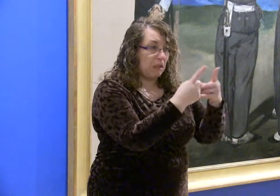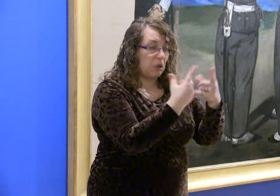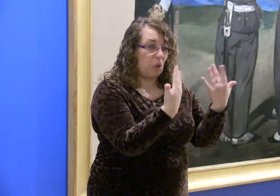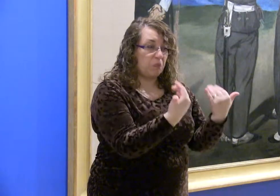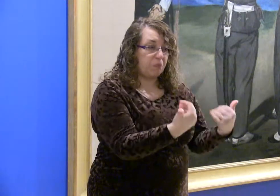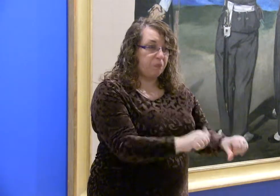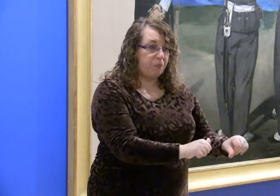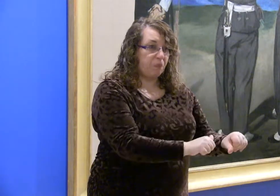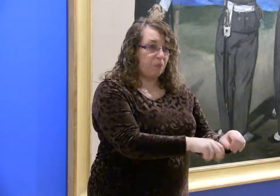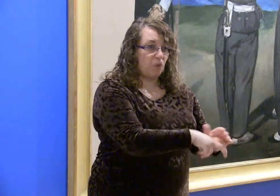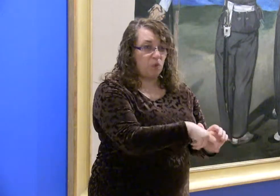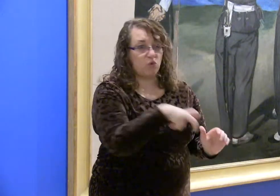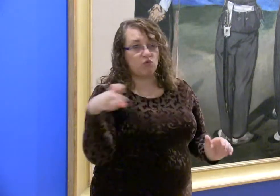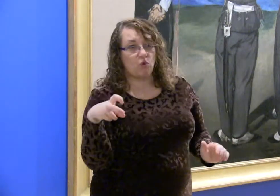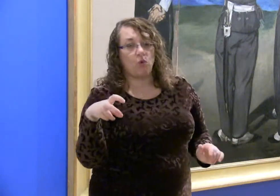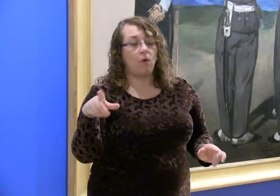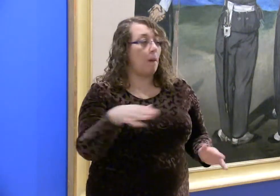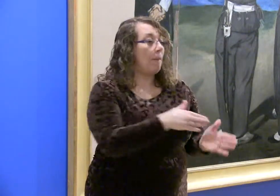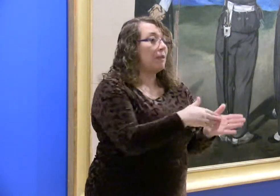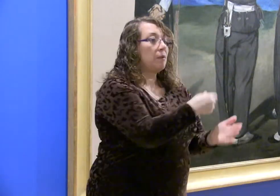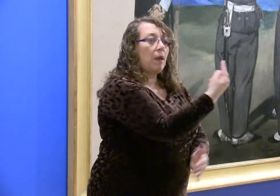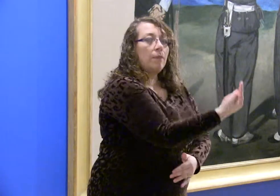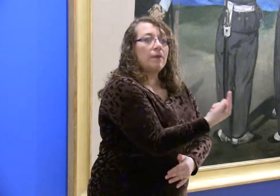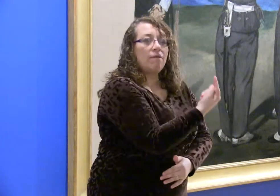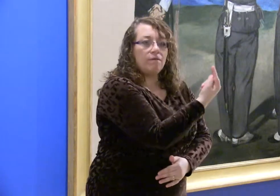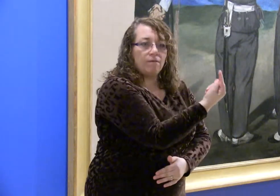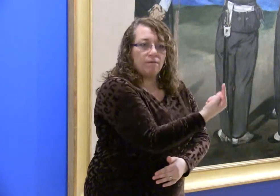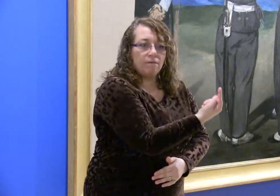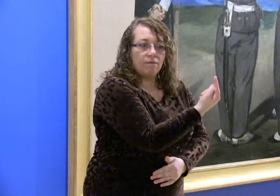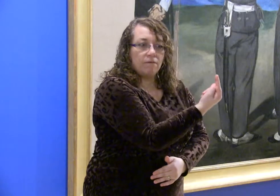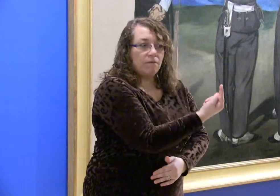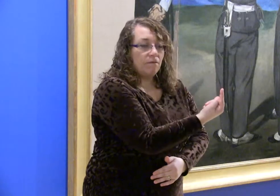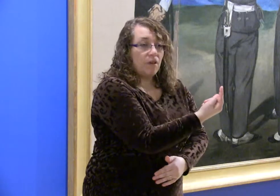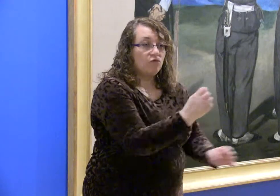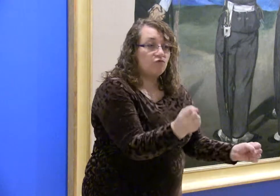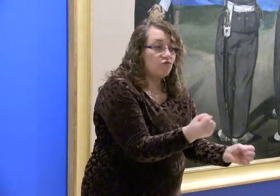leaving Maximilian unprotected. He was captured by the revolutionary